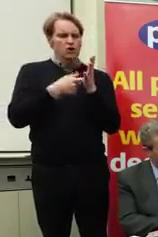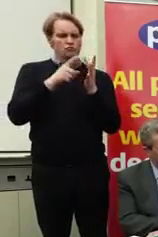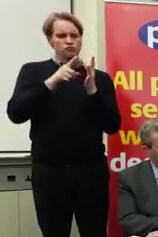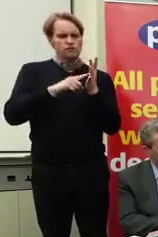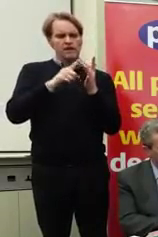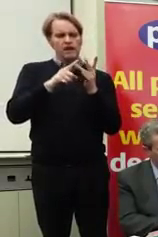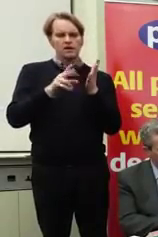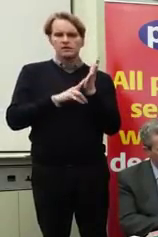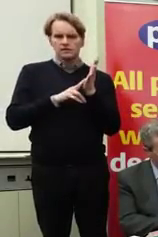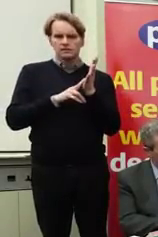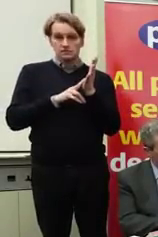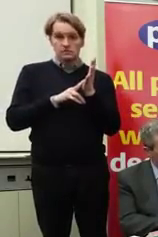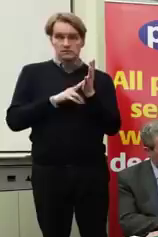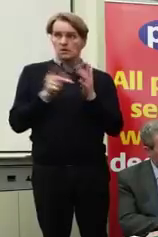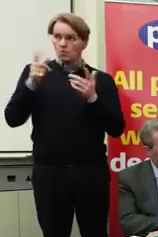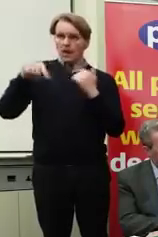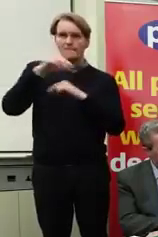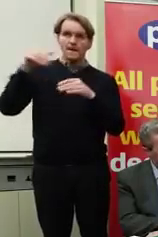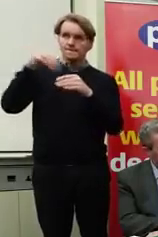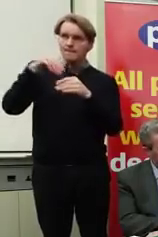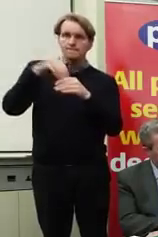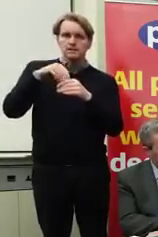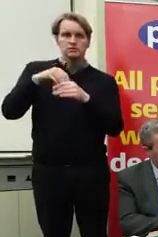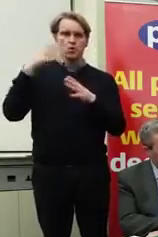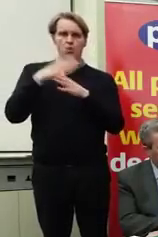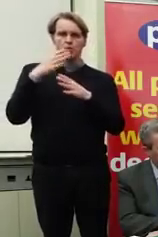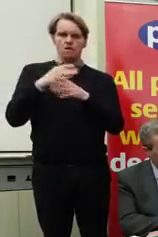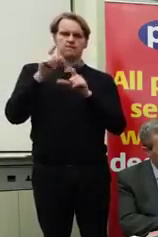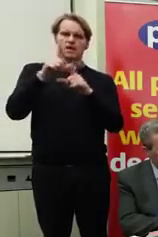government departments but the members that we represent who work for Carillion as